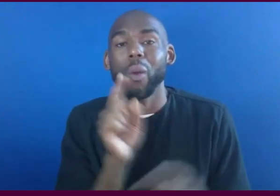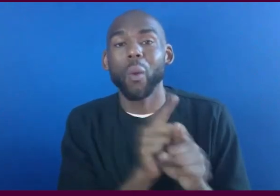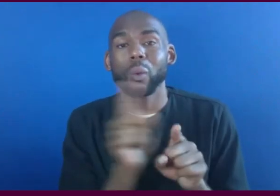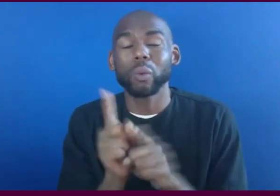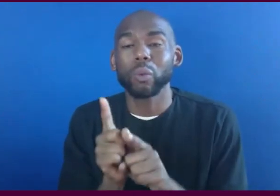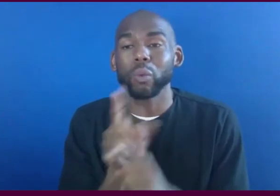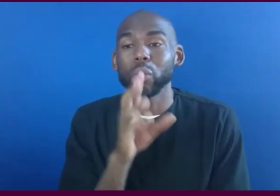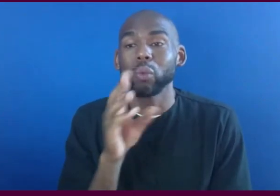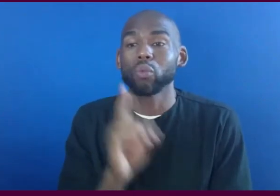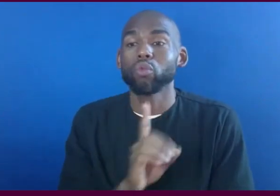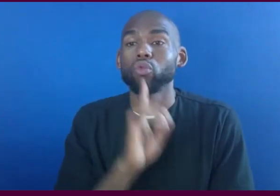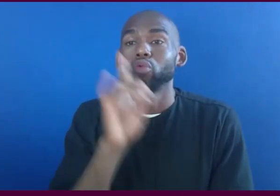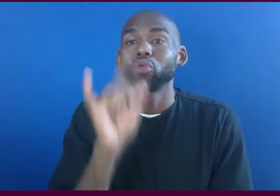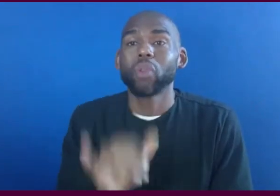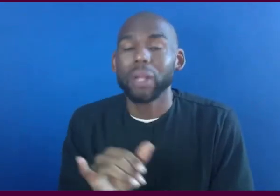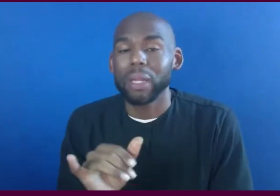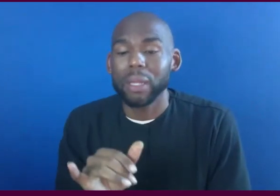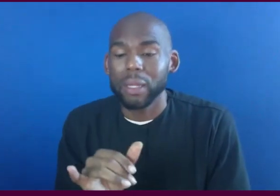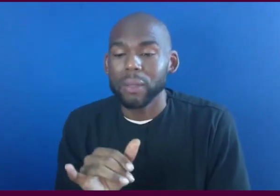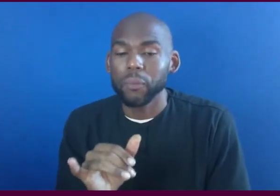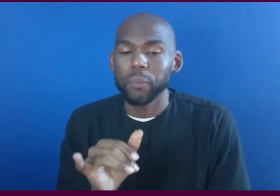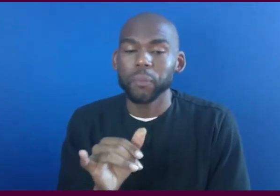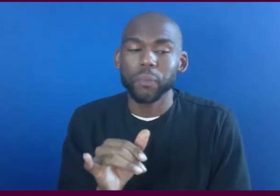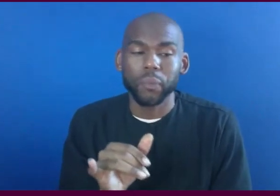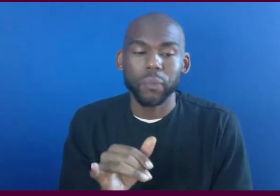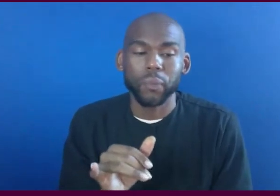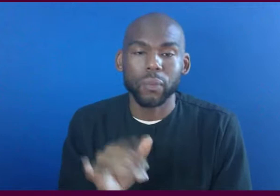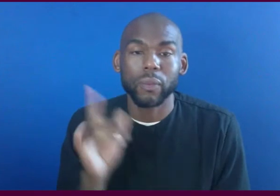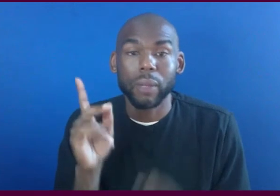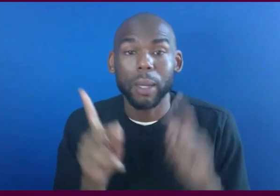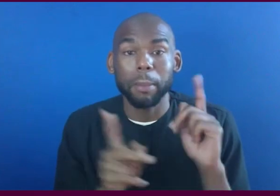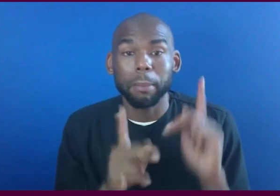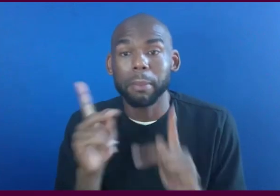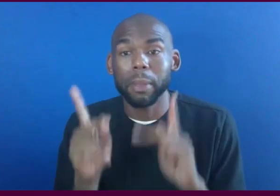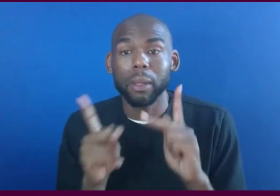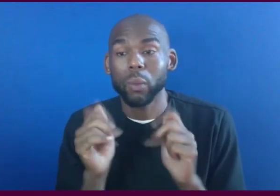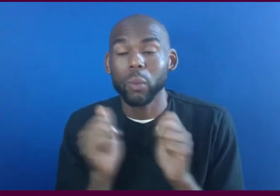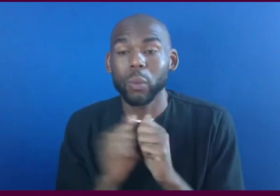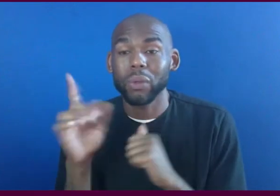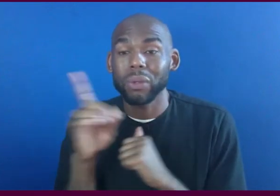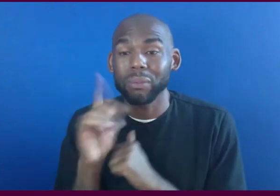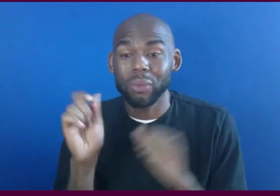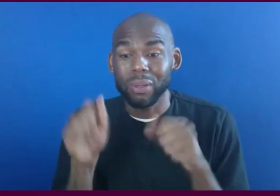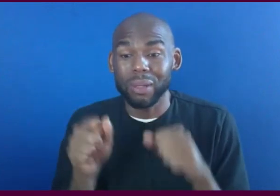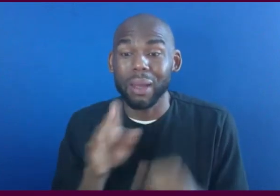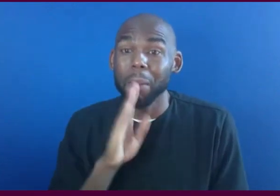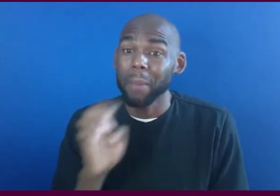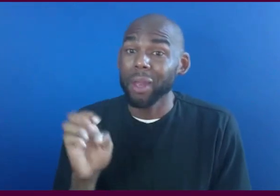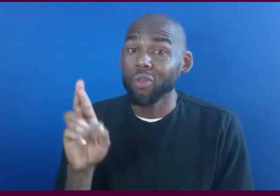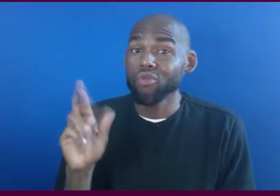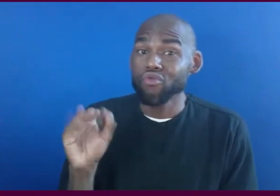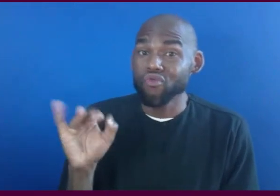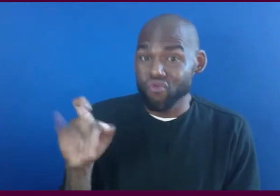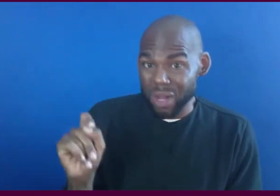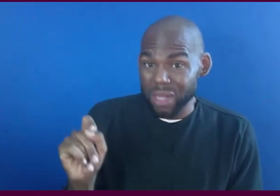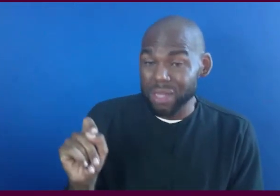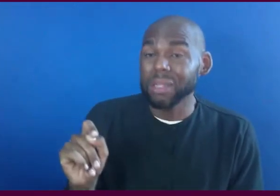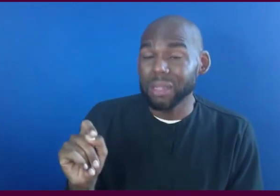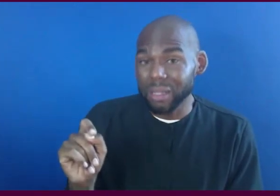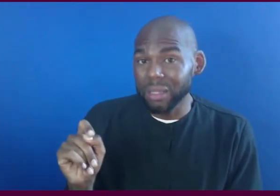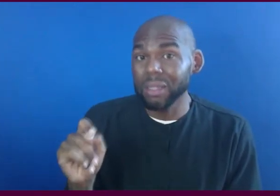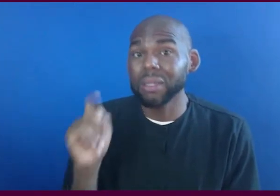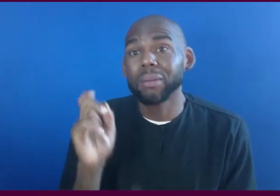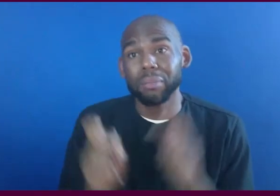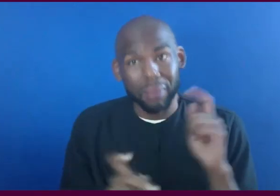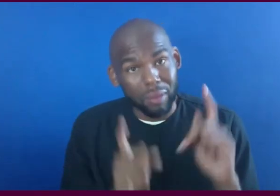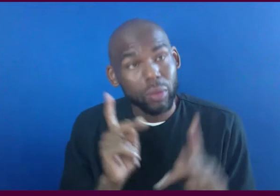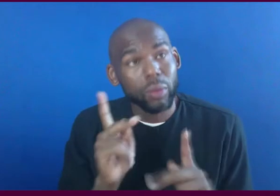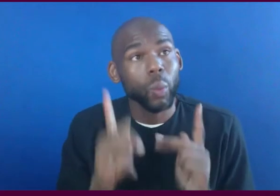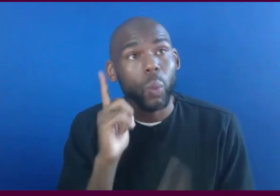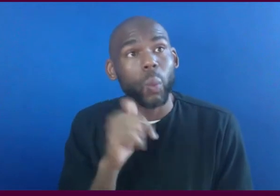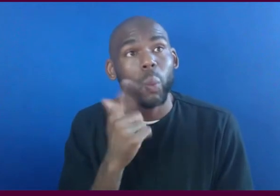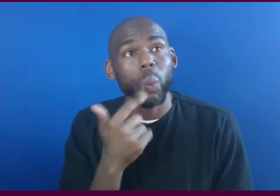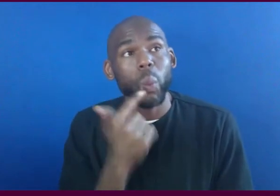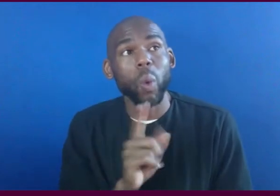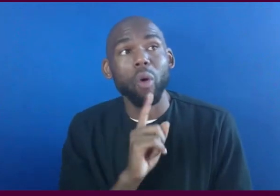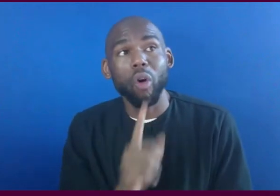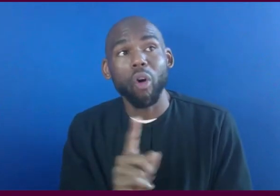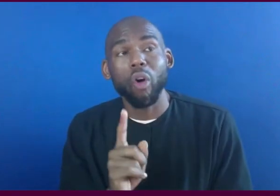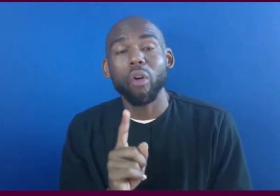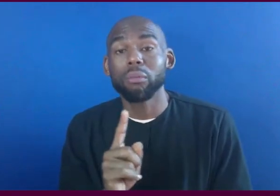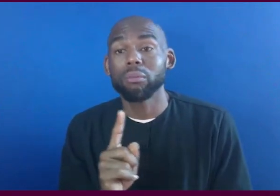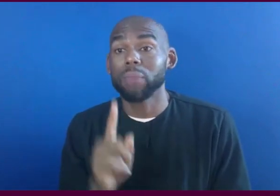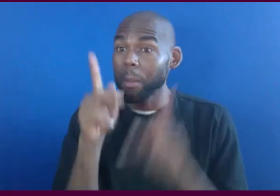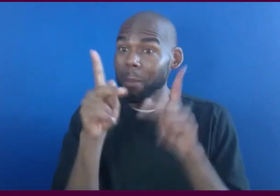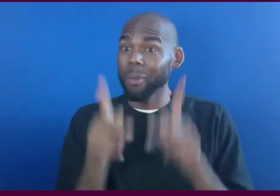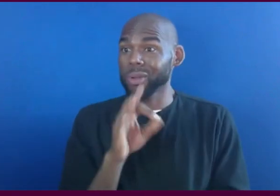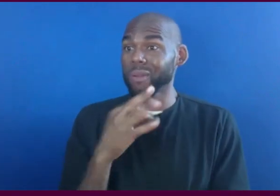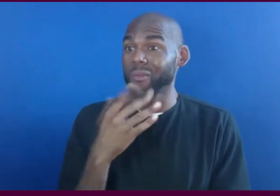And also people with disabilities can be racist, and people who are a person of color could